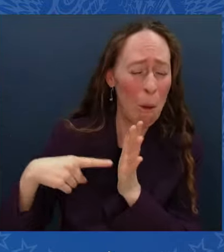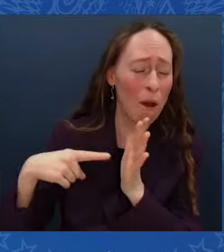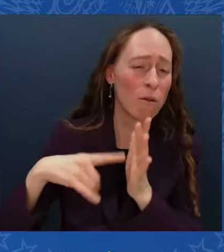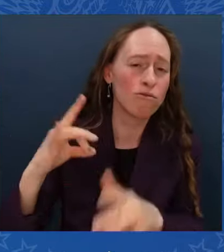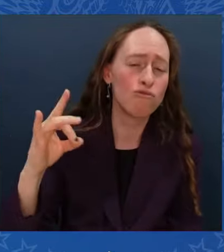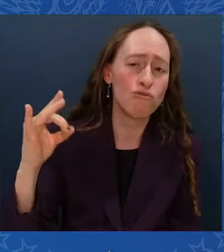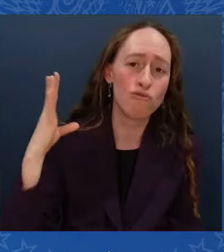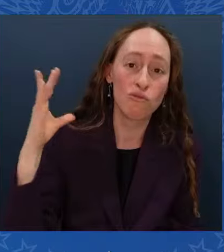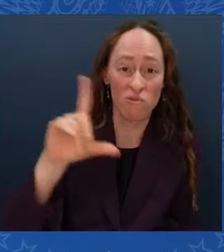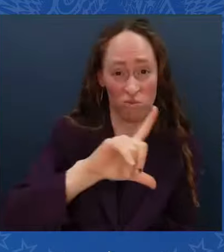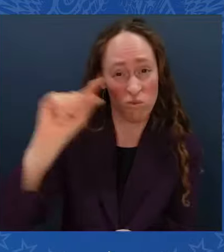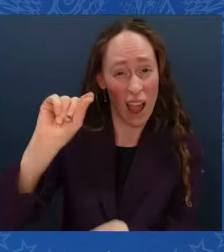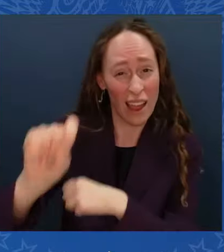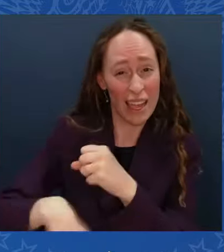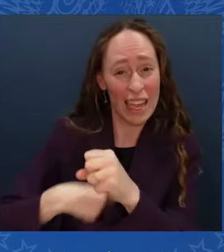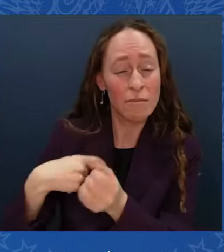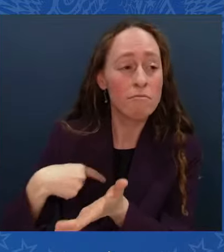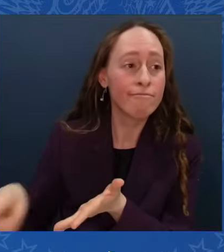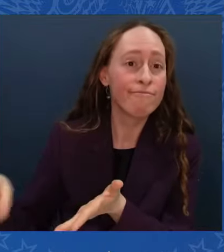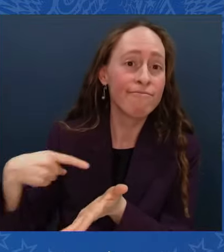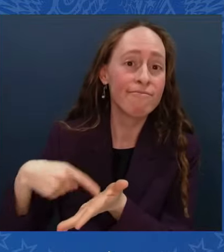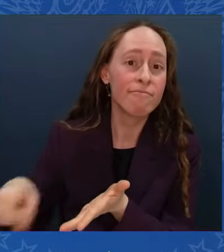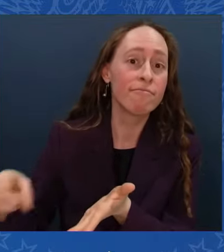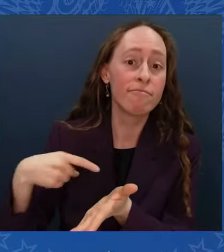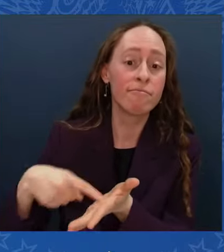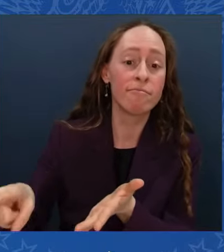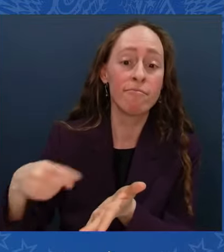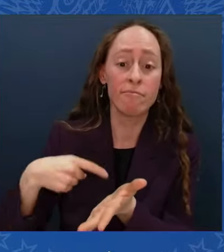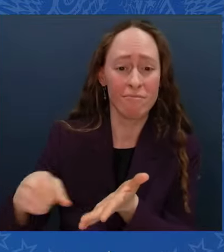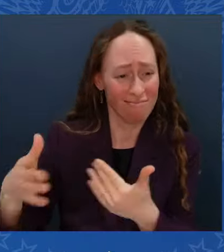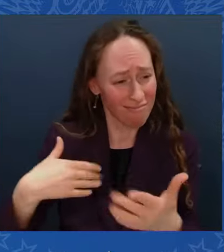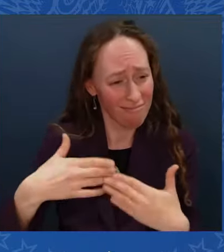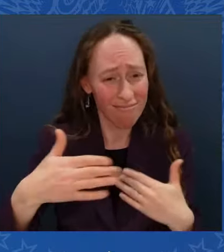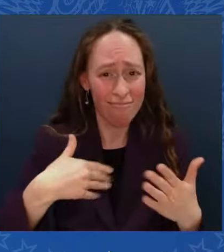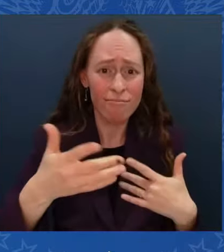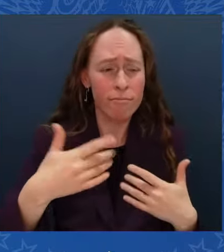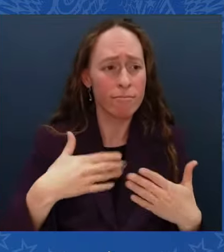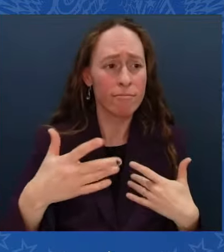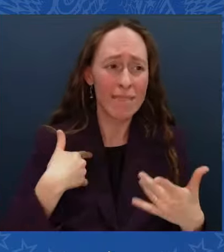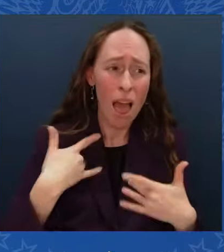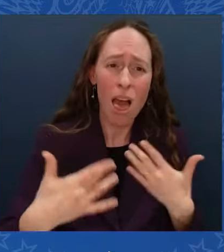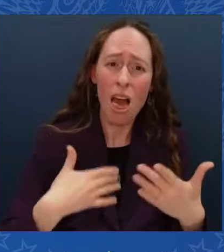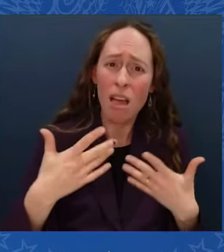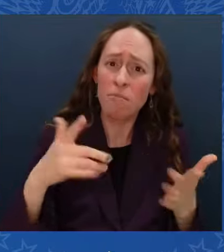doing the right thing wasn't enough. As I paid my loans, I was steered into forbearance